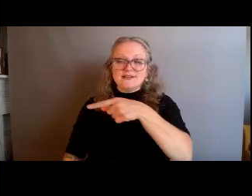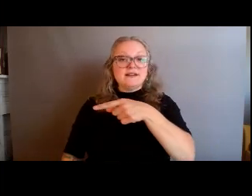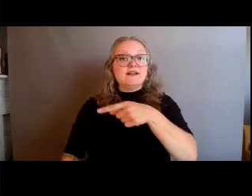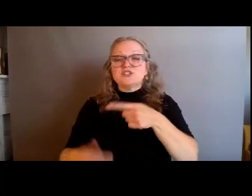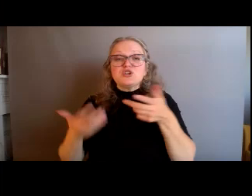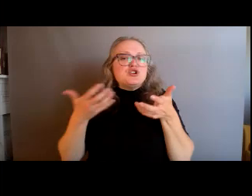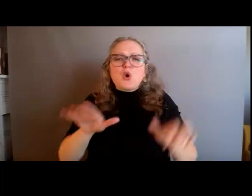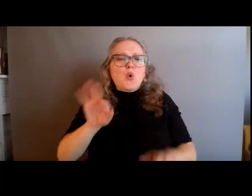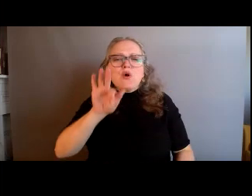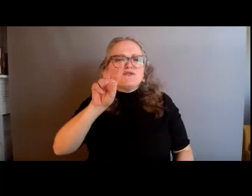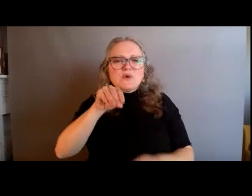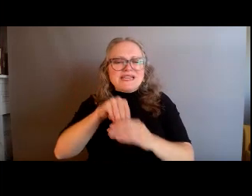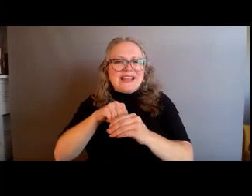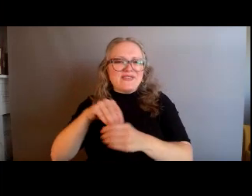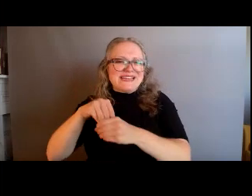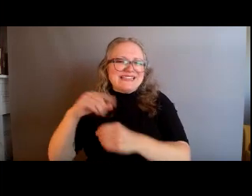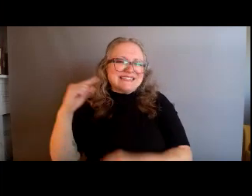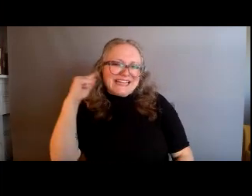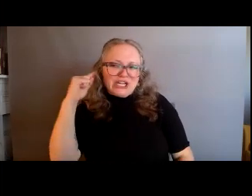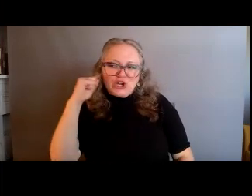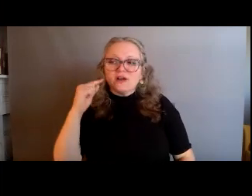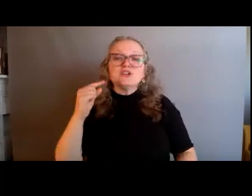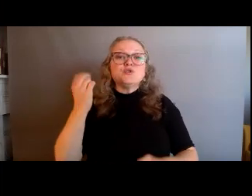This is that you station tube that goes to the back of your throat.